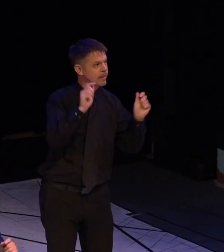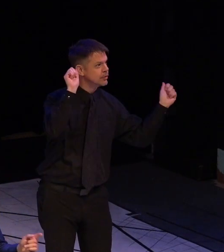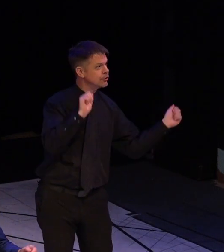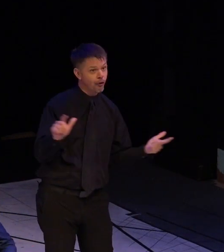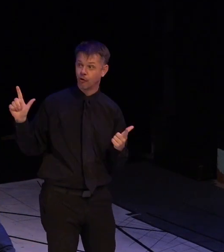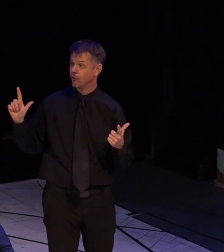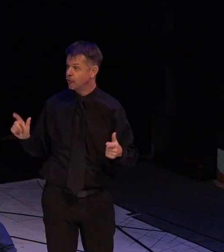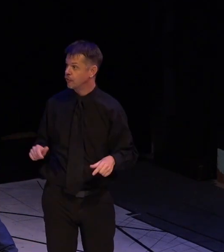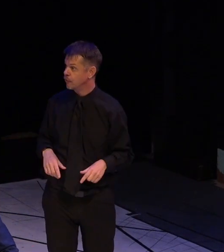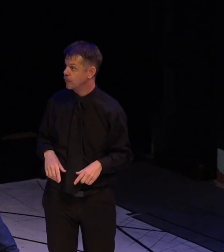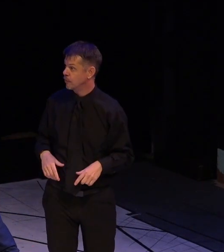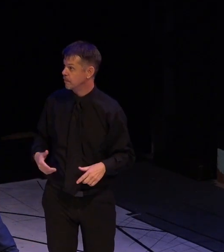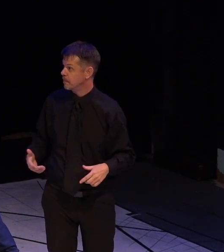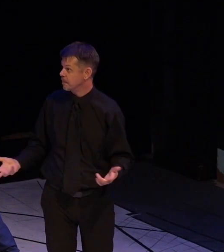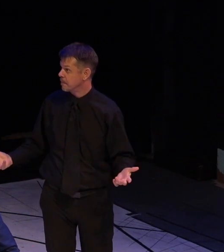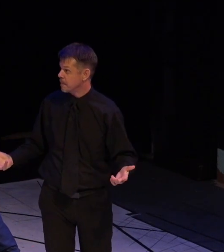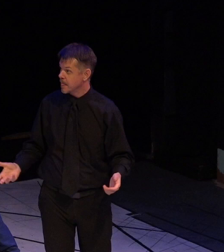So, the next time you're out at a bar,